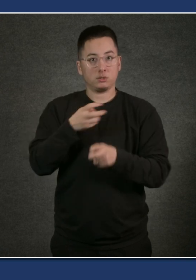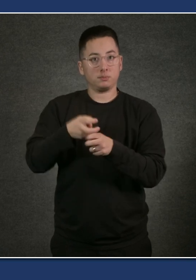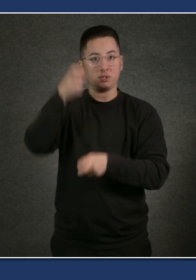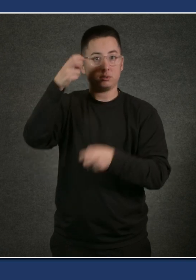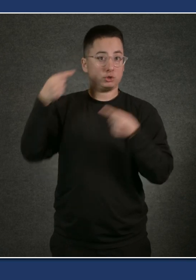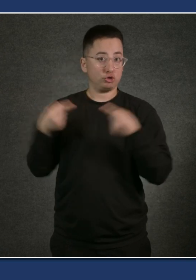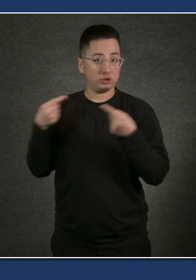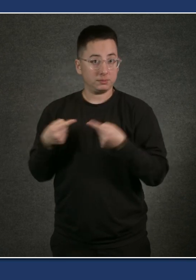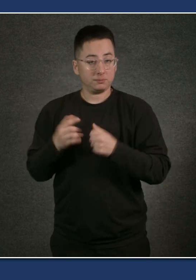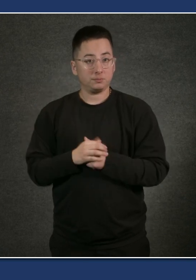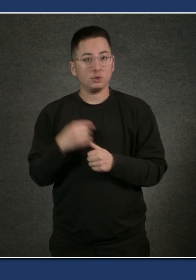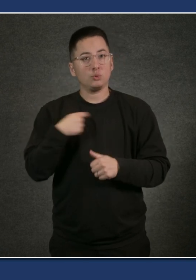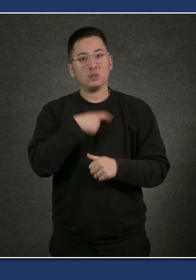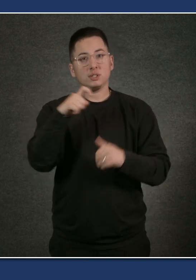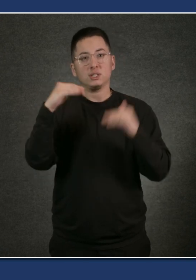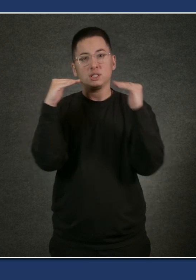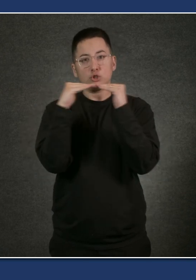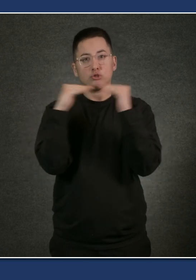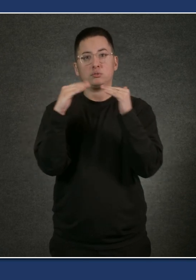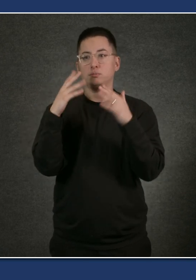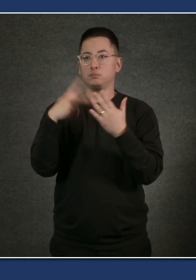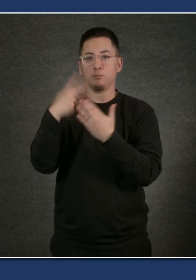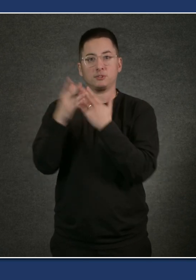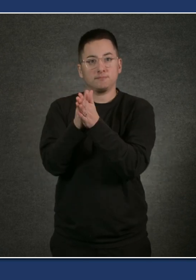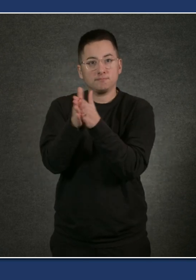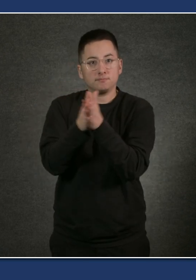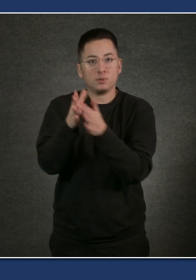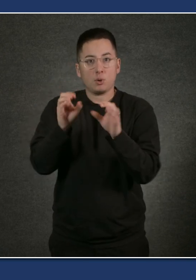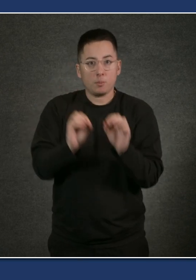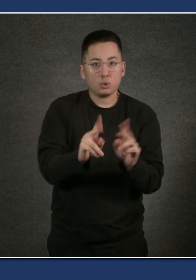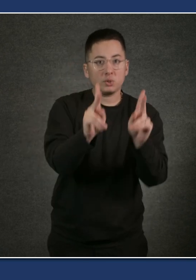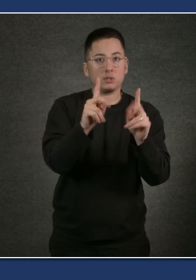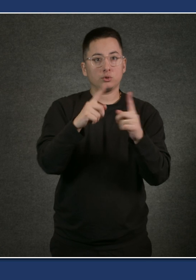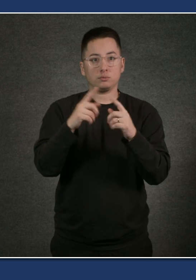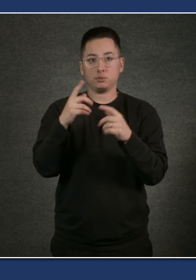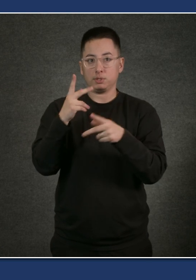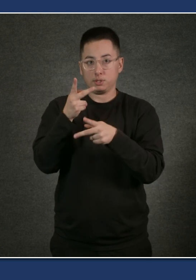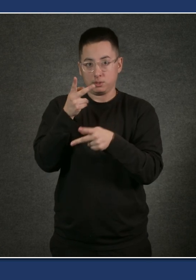to work with a disability while retaining critical benefits.